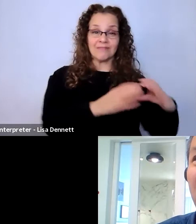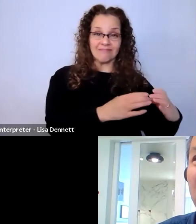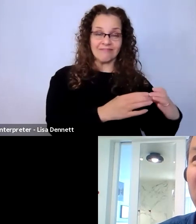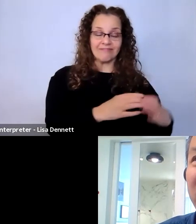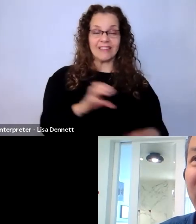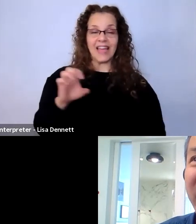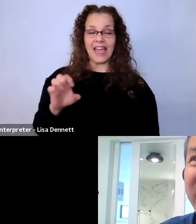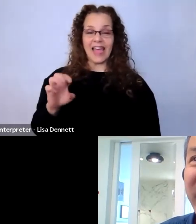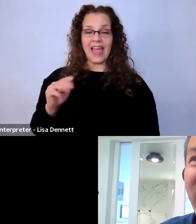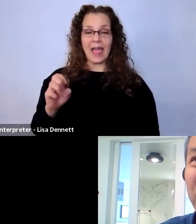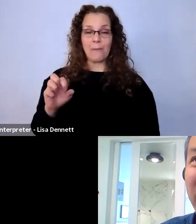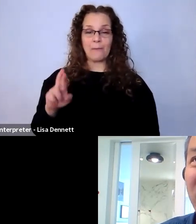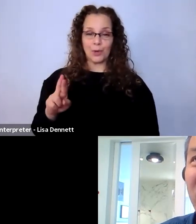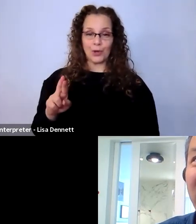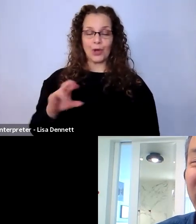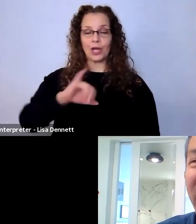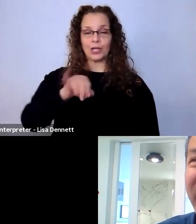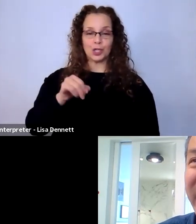framework, taking the gap pledge and.